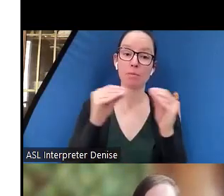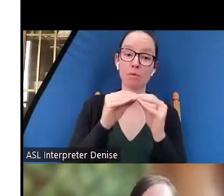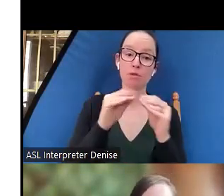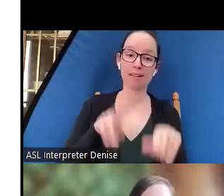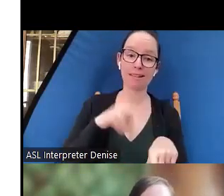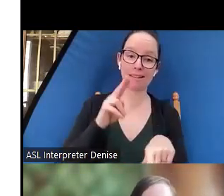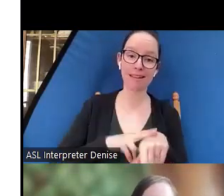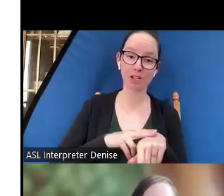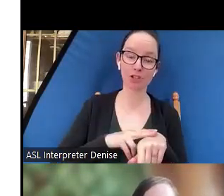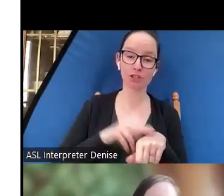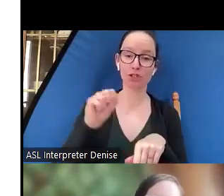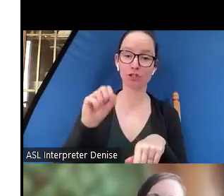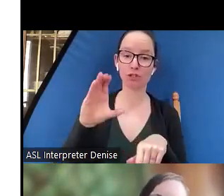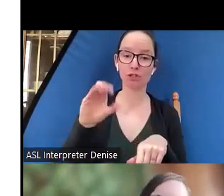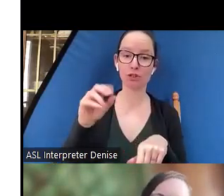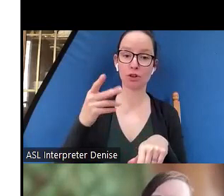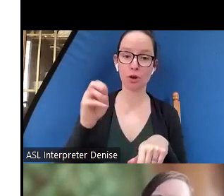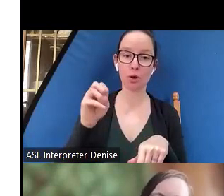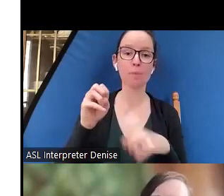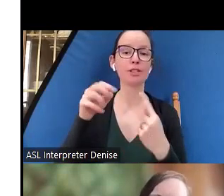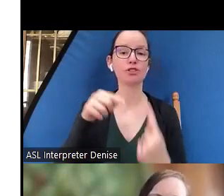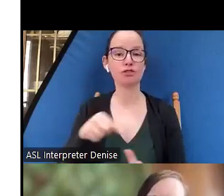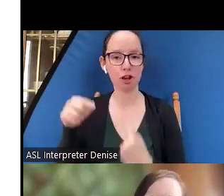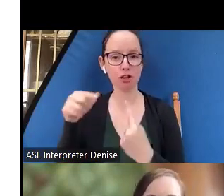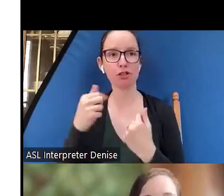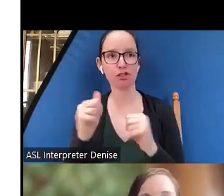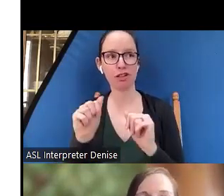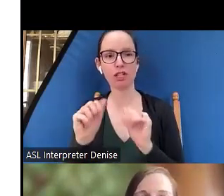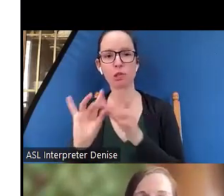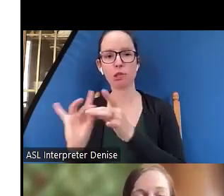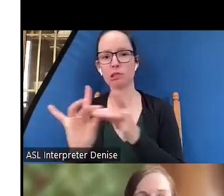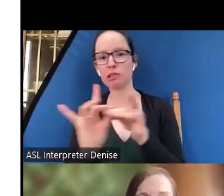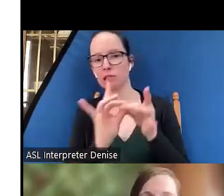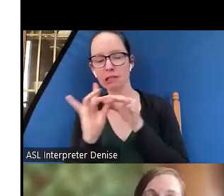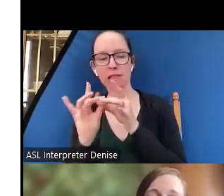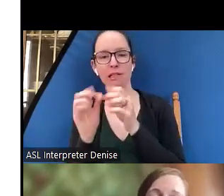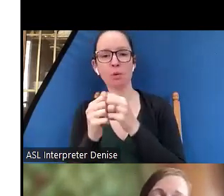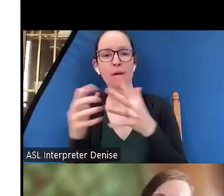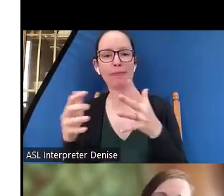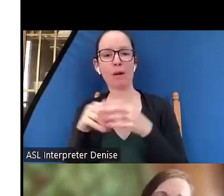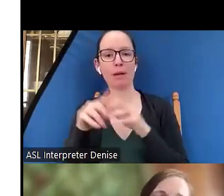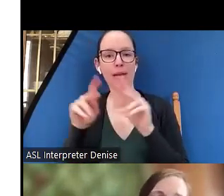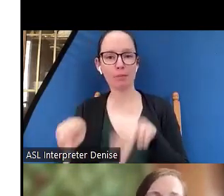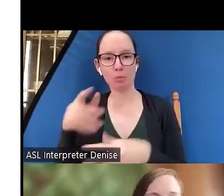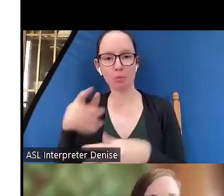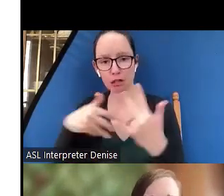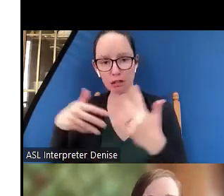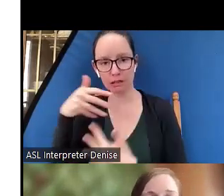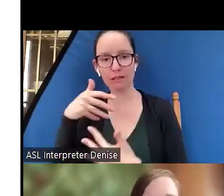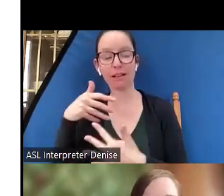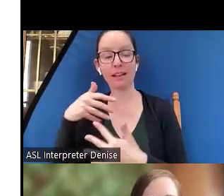to create that cohesion without in person gatherings and found that when they had were able to hold them they made a really big